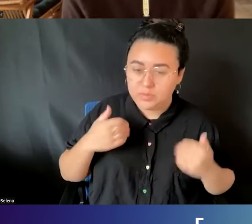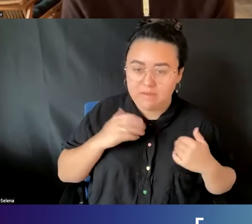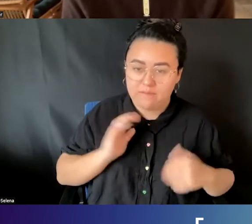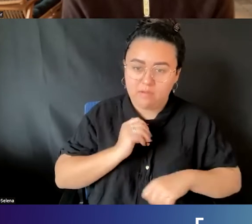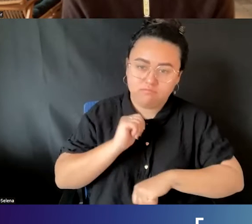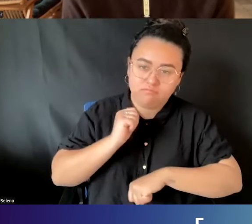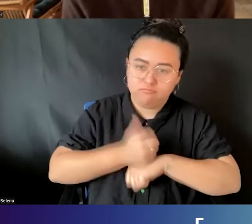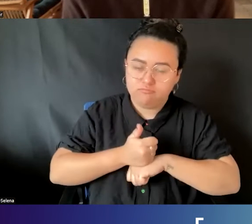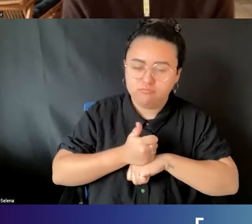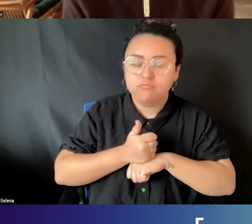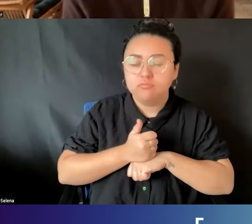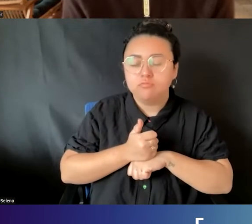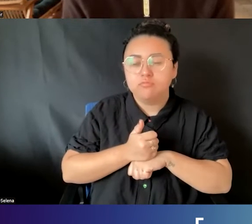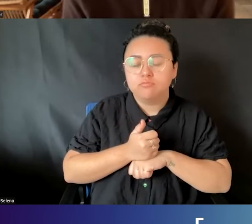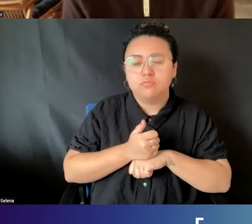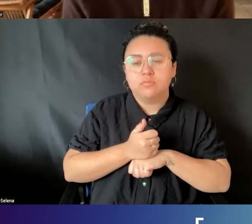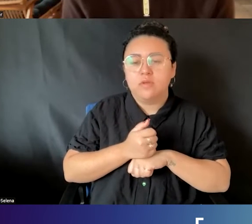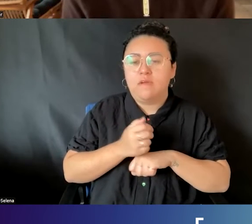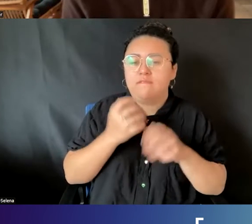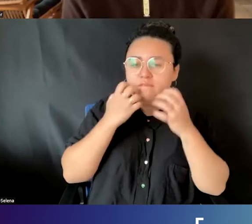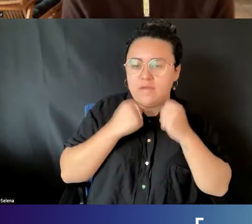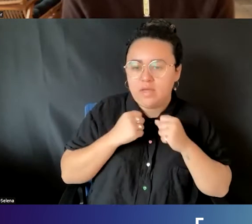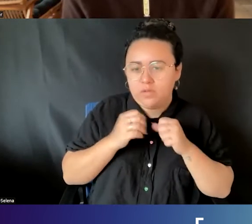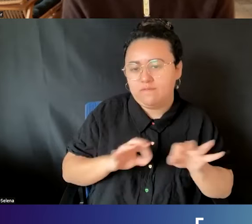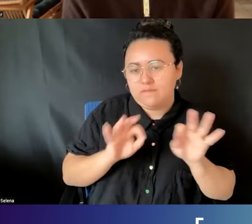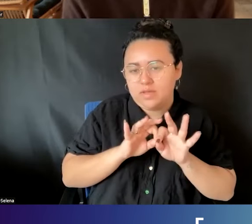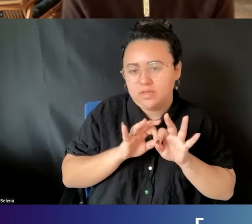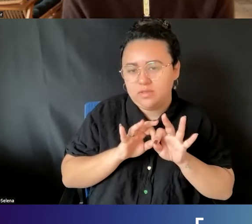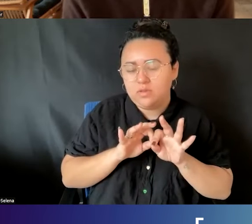speak not just to a defense of the work, but a defense of like that, our vision